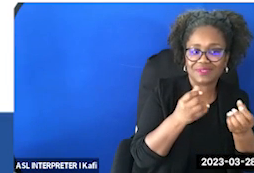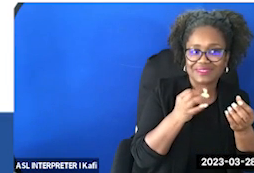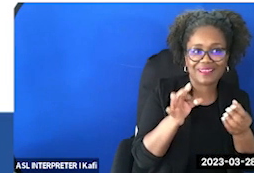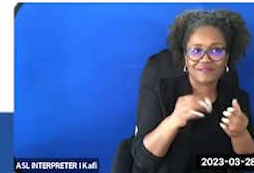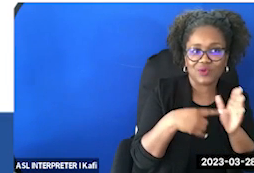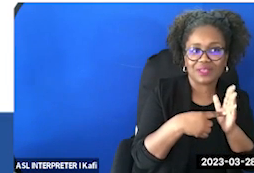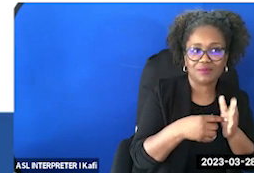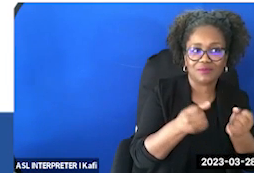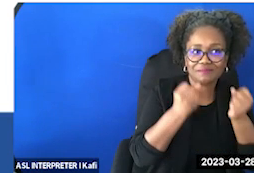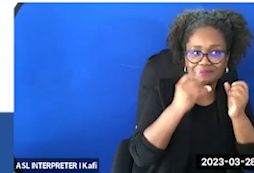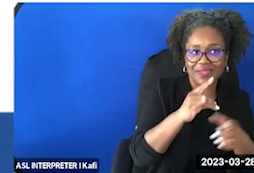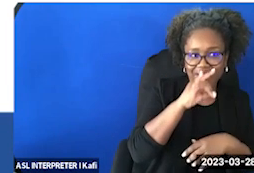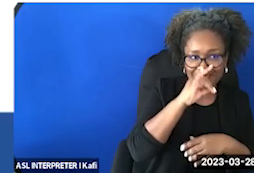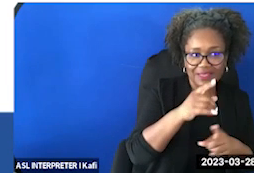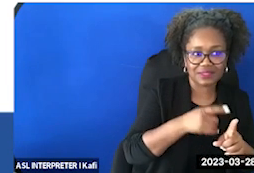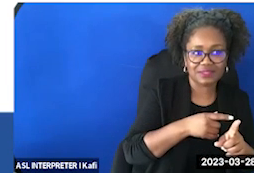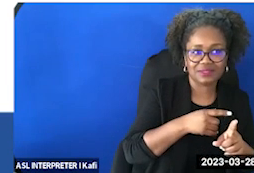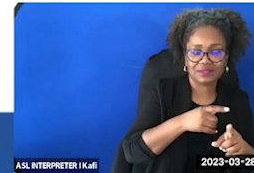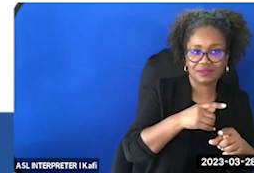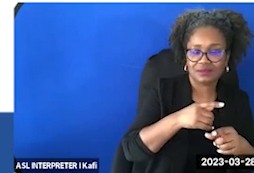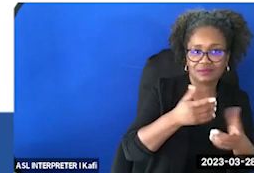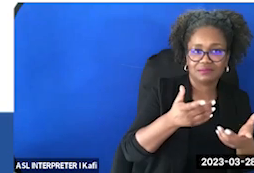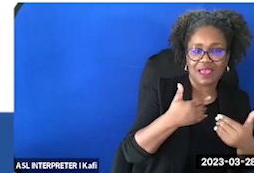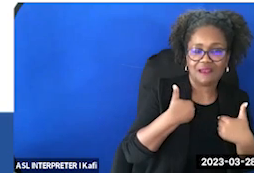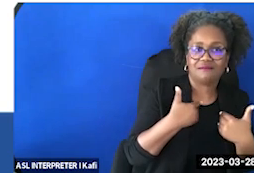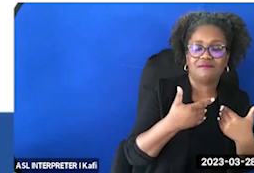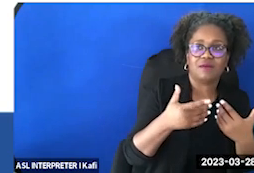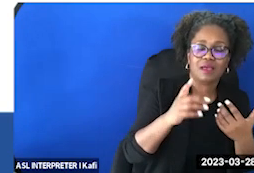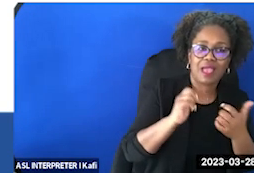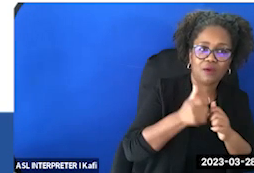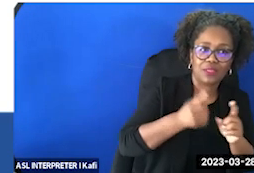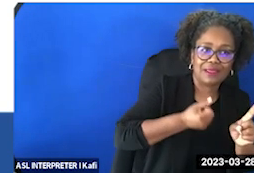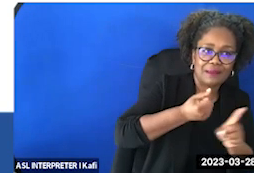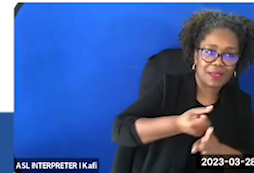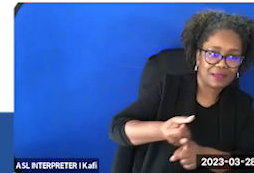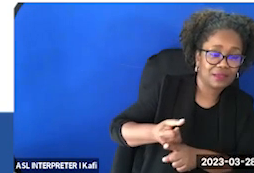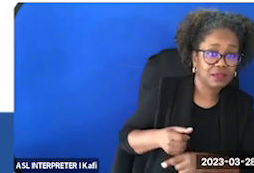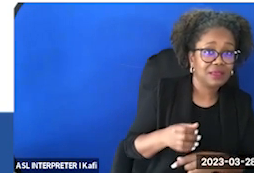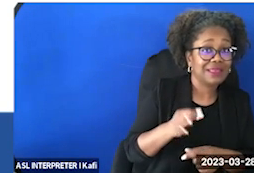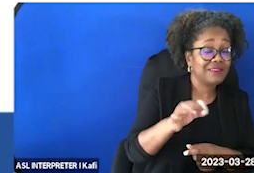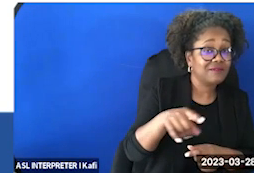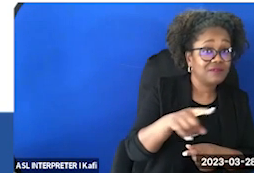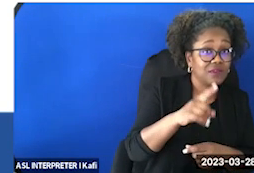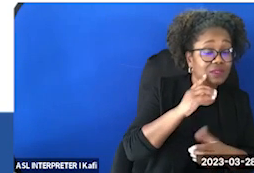Debbie Stine, Science & Technology Policy Academy: But you know, maybe it's not being allocated that way. Maybe it's about being allocated by the people who are most affected.